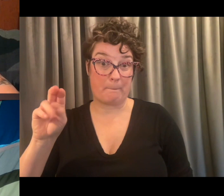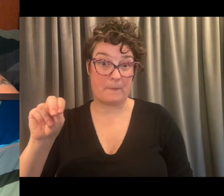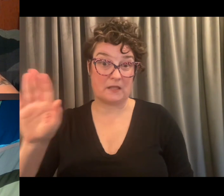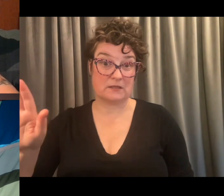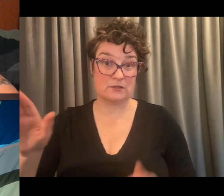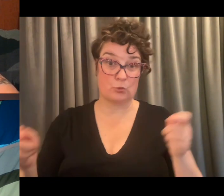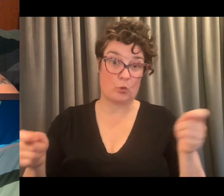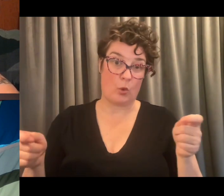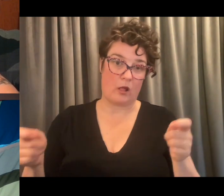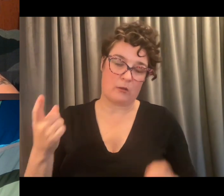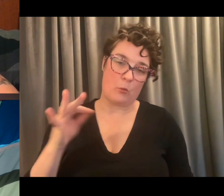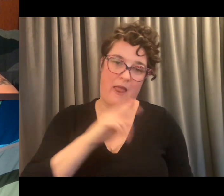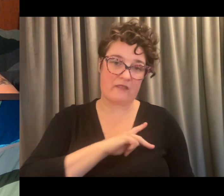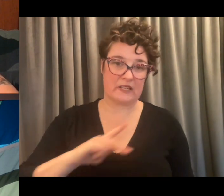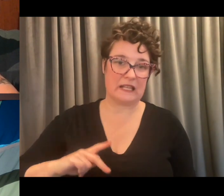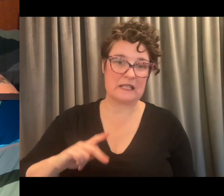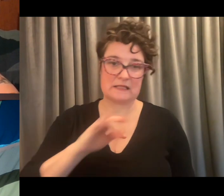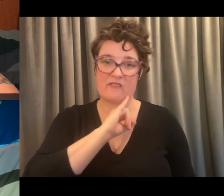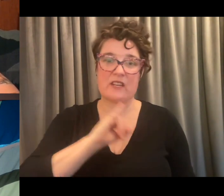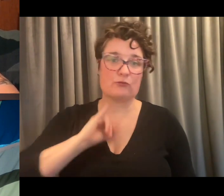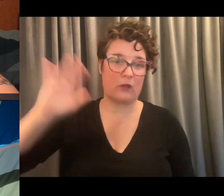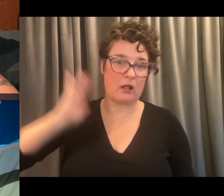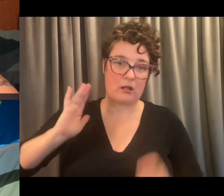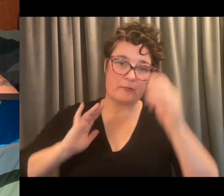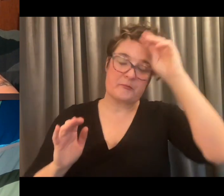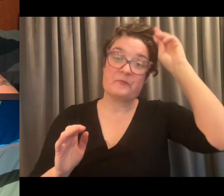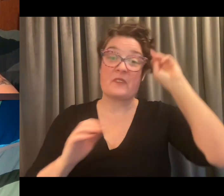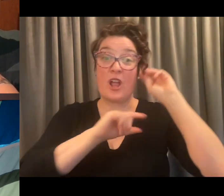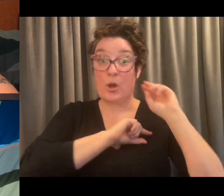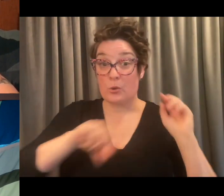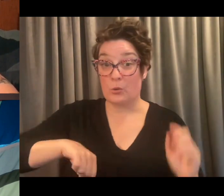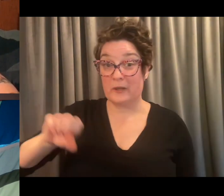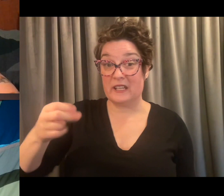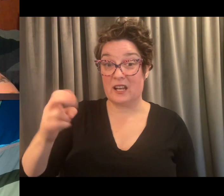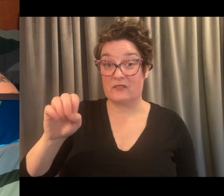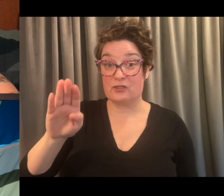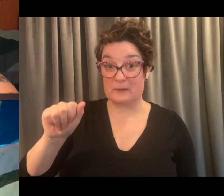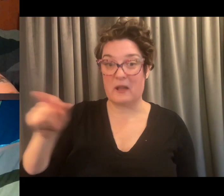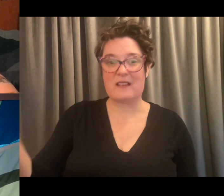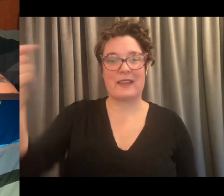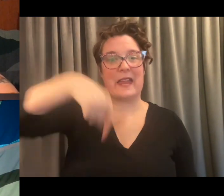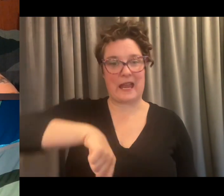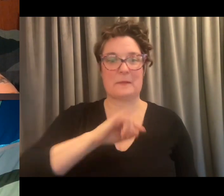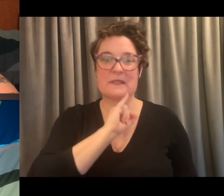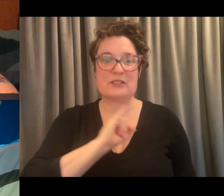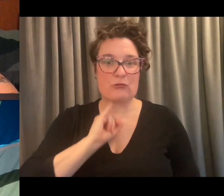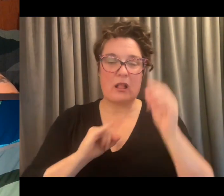of Israel, at one point, the Queen of Sheba came to Israel, who was the queen of Egypt and, Ethiopia.